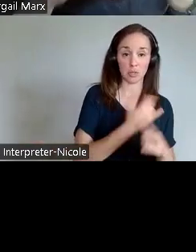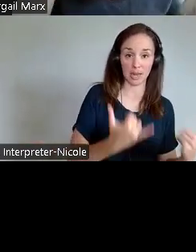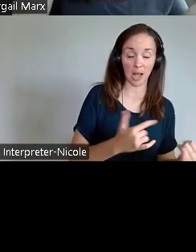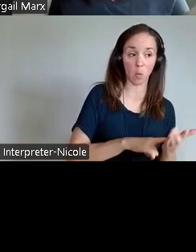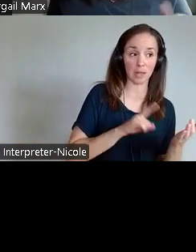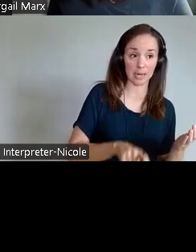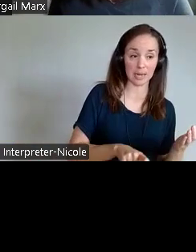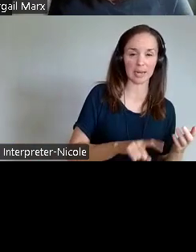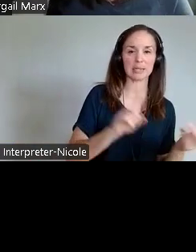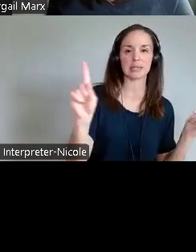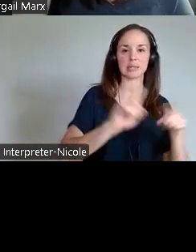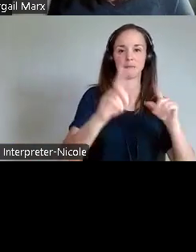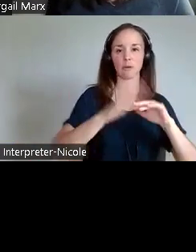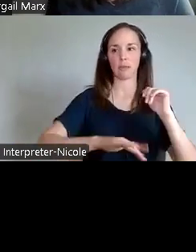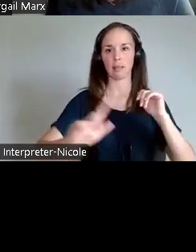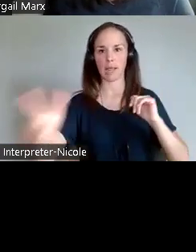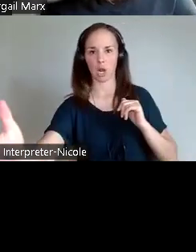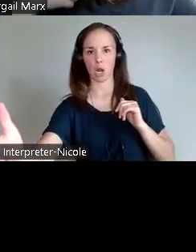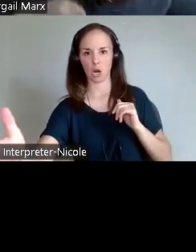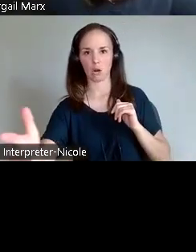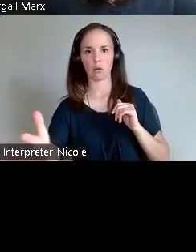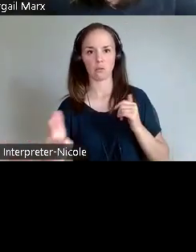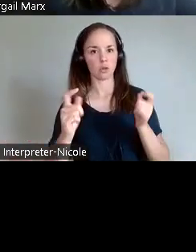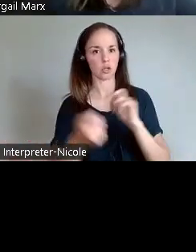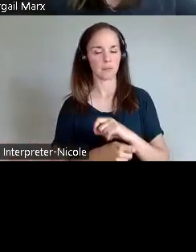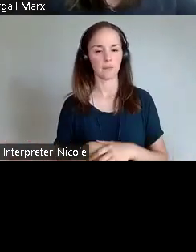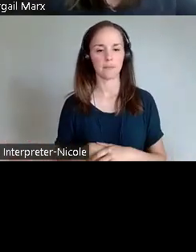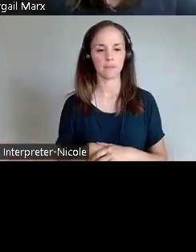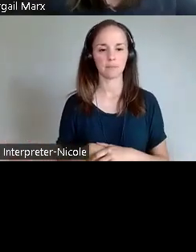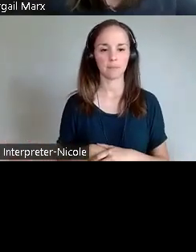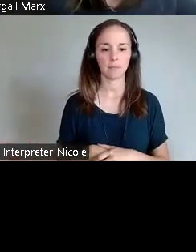So they may not always be using the same things. For an individual right at the beginning of their